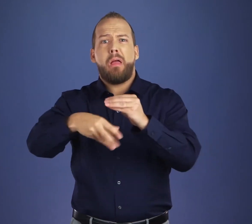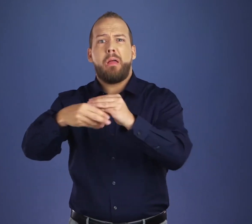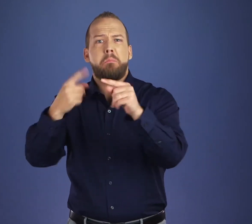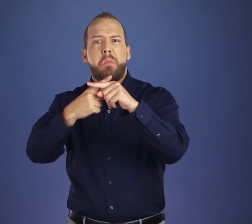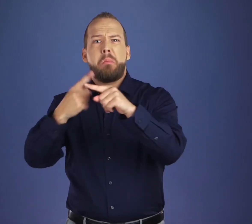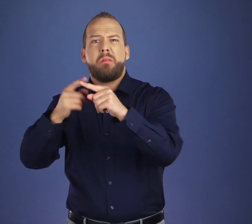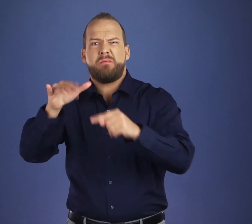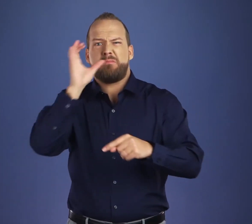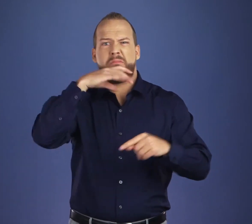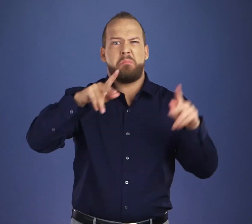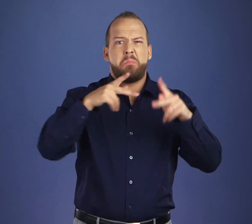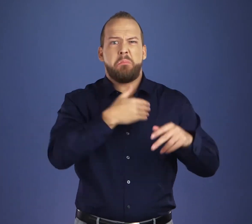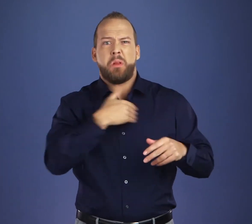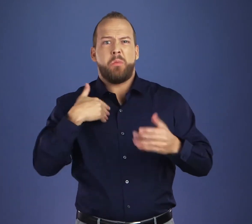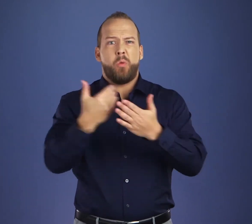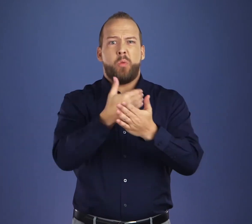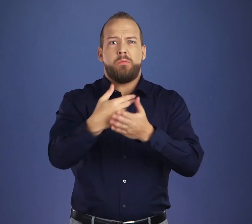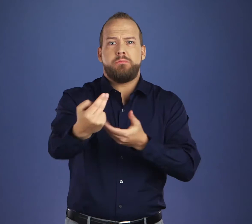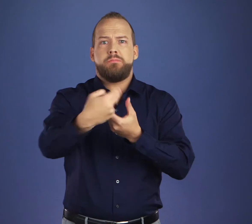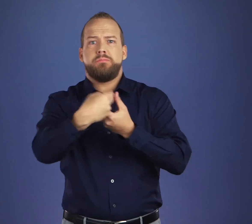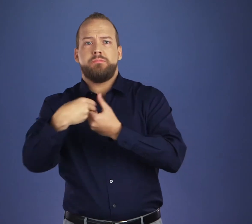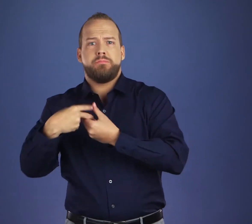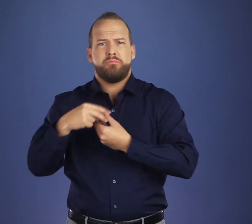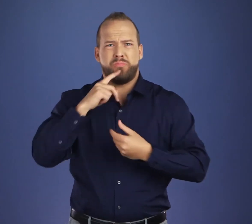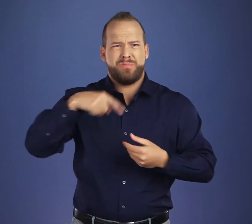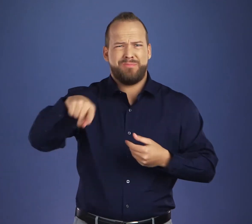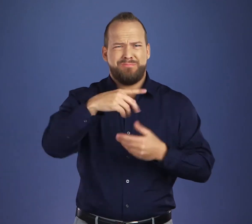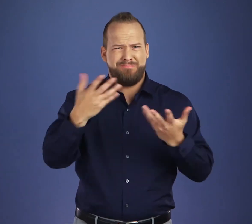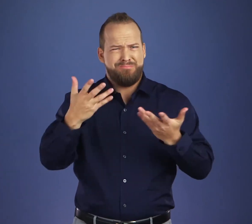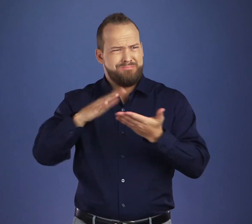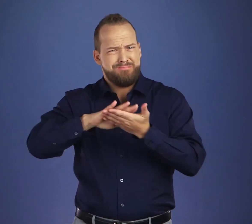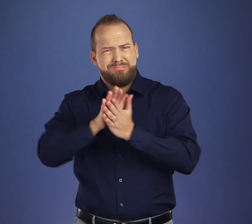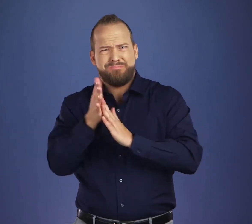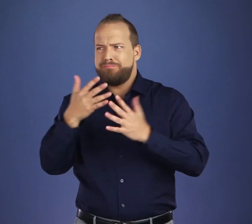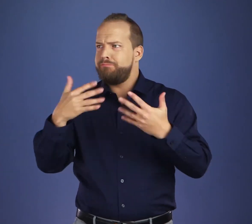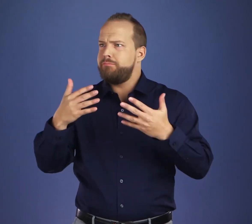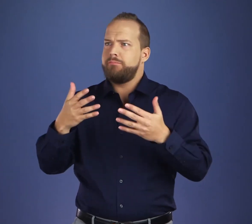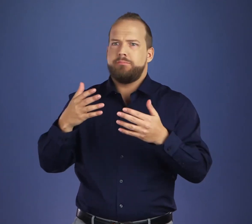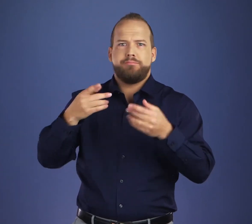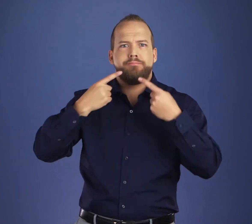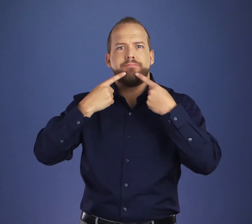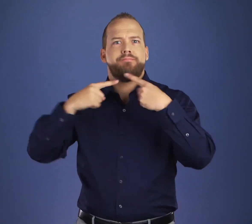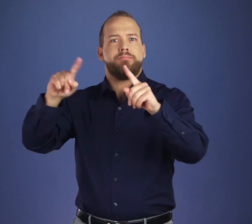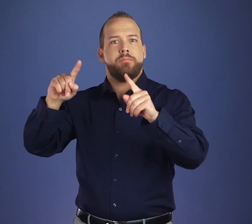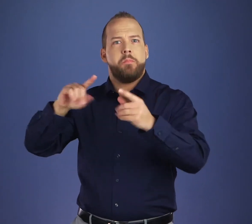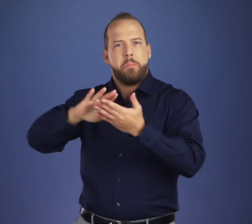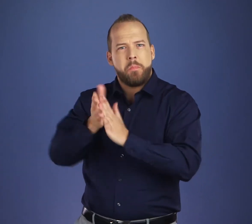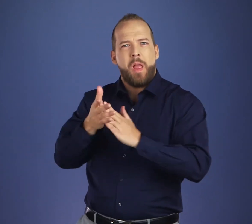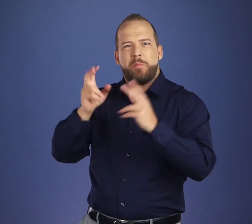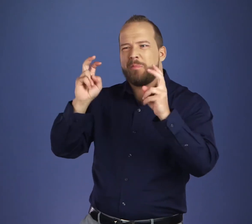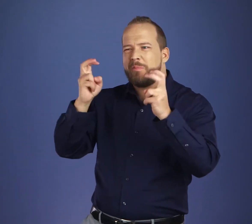Could we then foresee that troublesome people were to become our principal teachers of patience and tolerance?